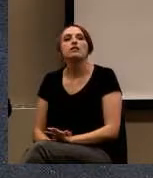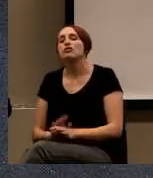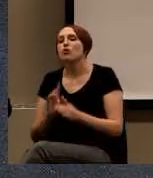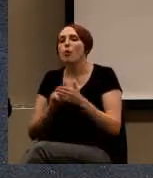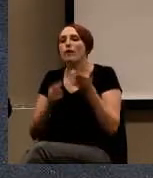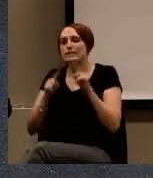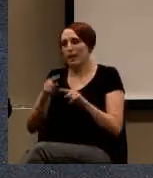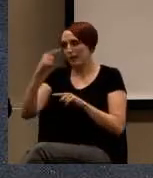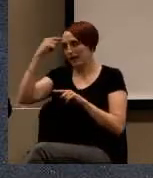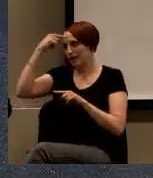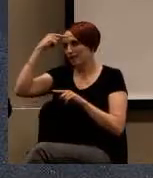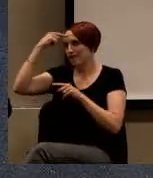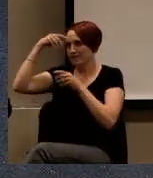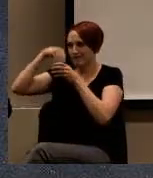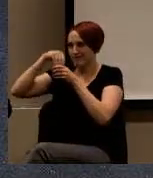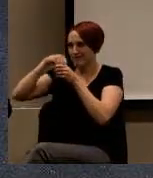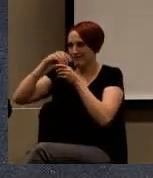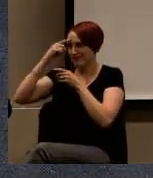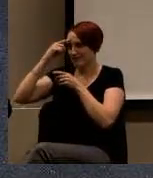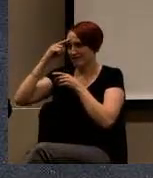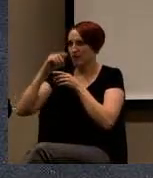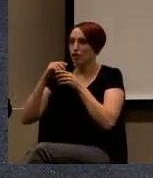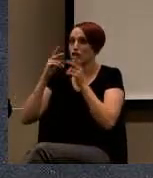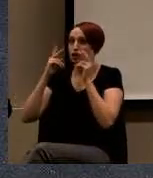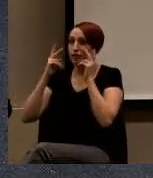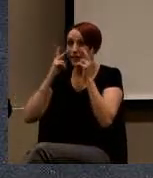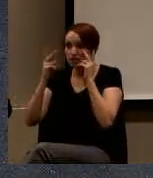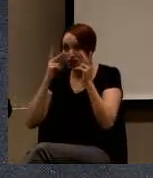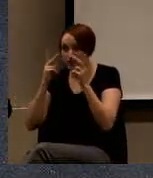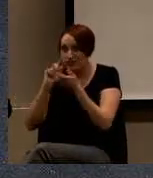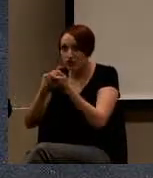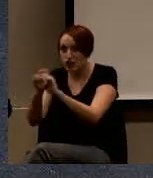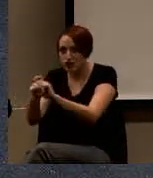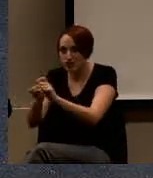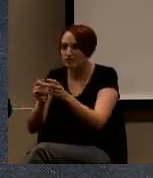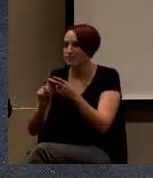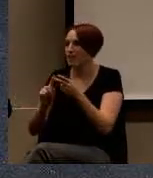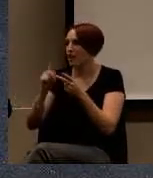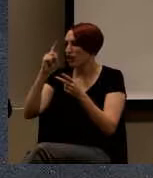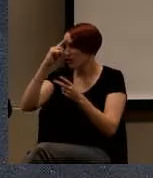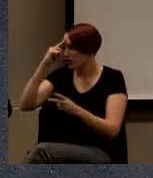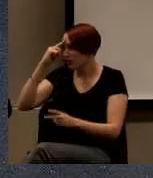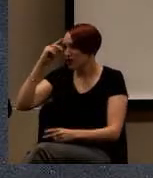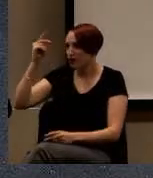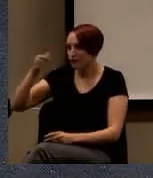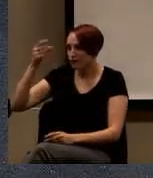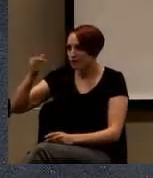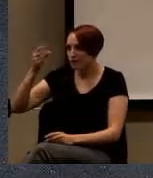happening internally. The perception, your vision, and your cognitive, you know, speed of judgement.